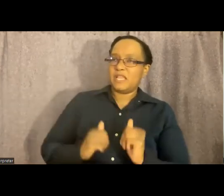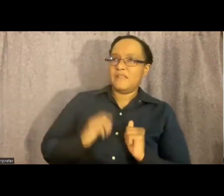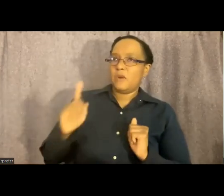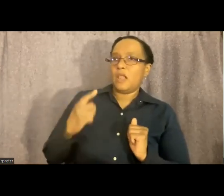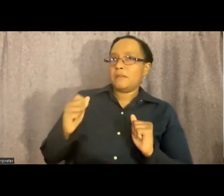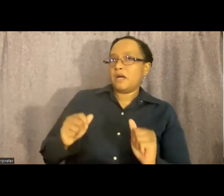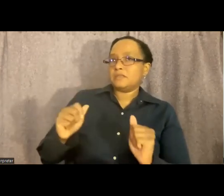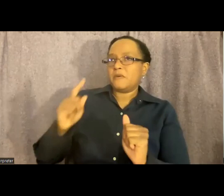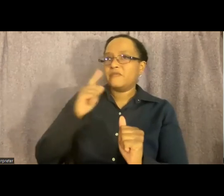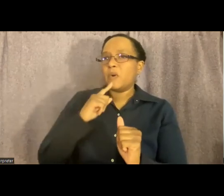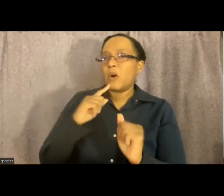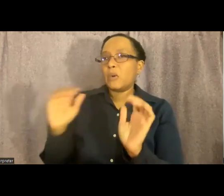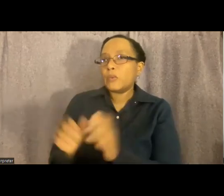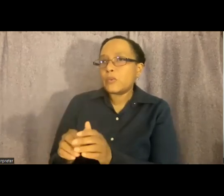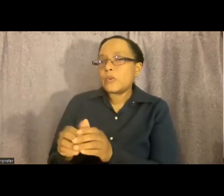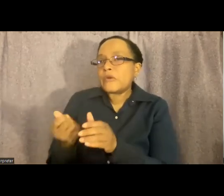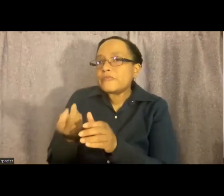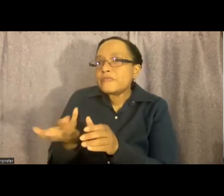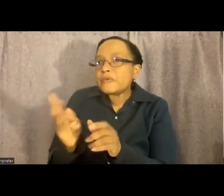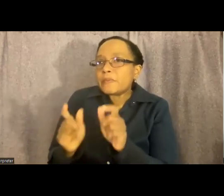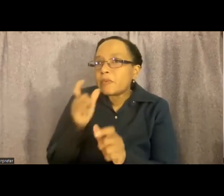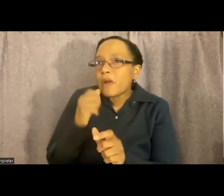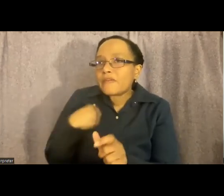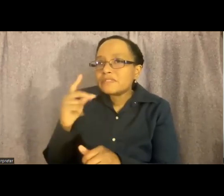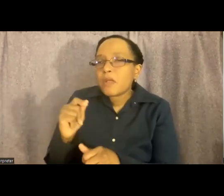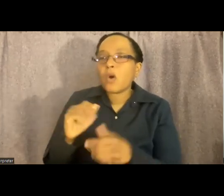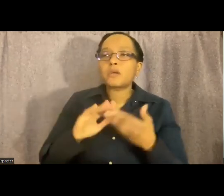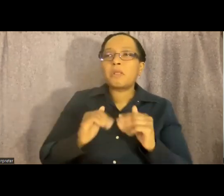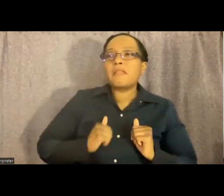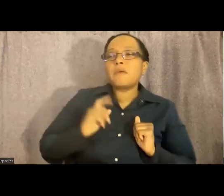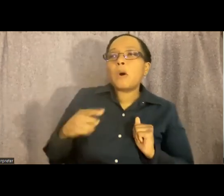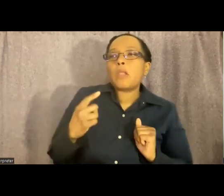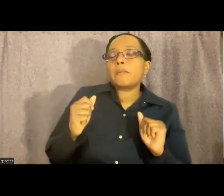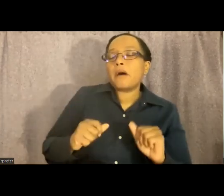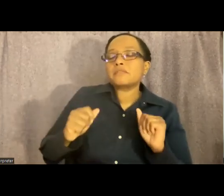a subset of people with disabilities , or community living is only possible for people